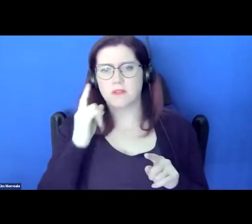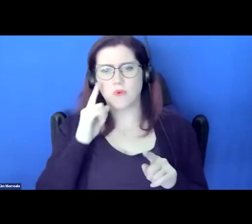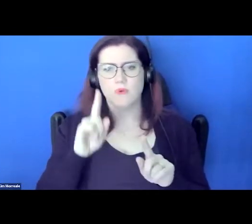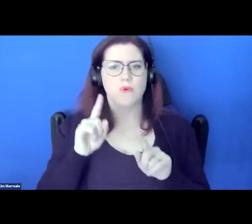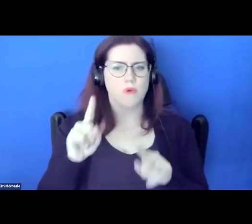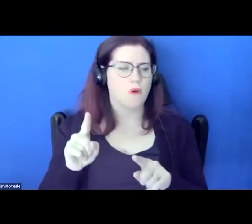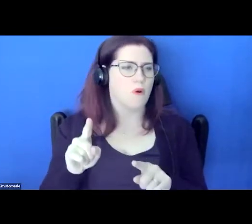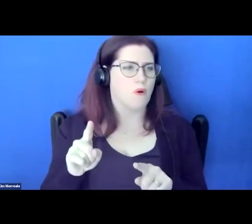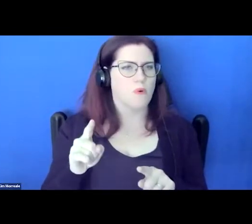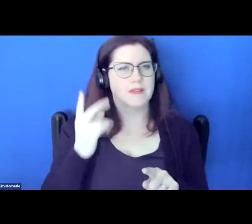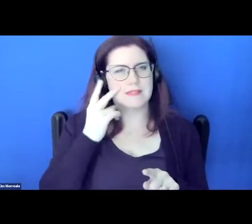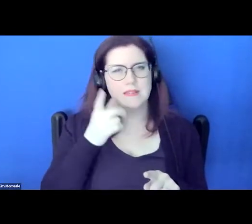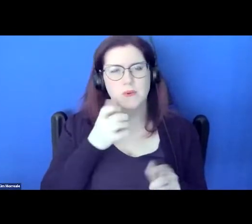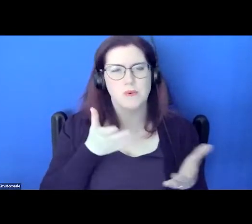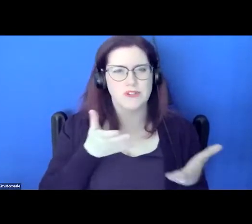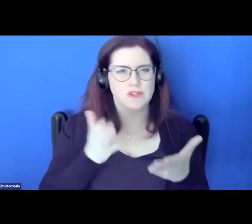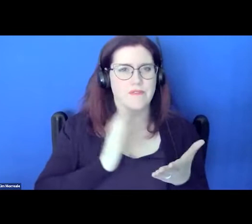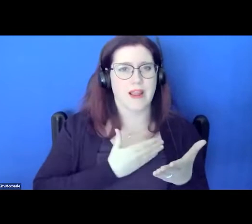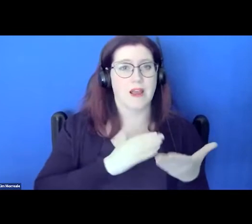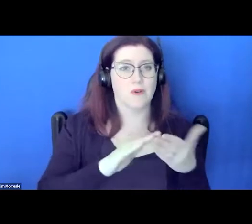our urban Indian partners.